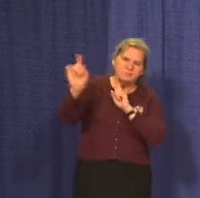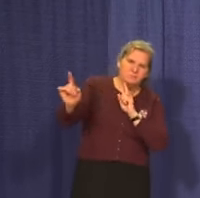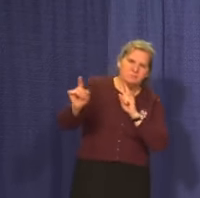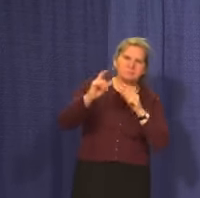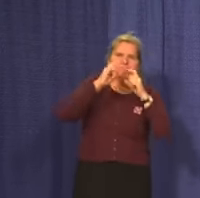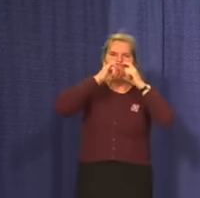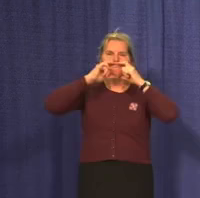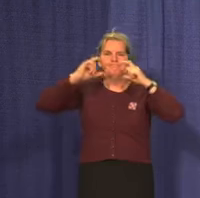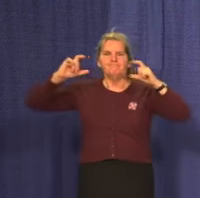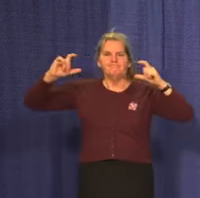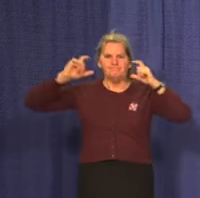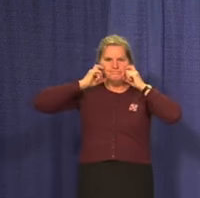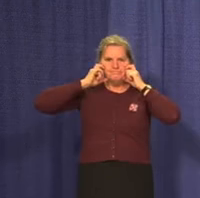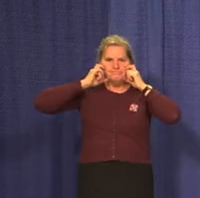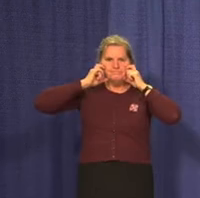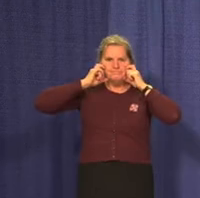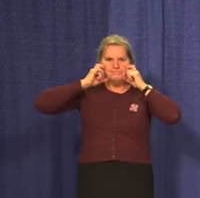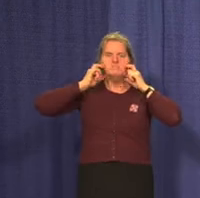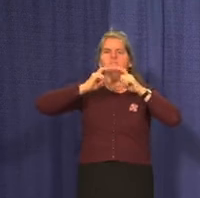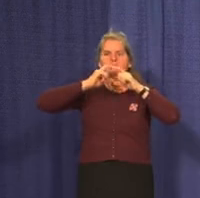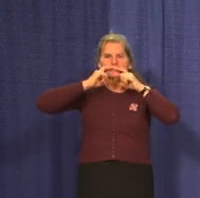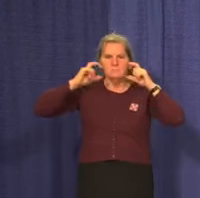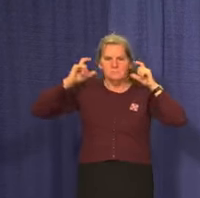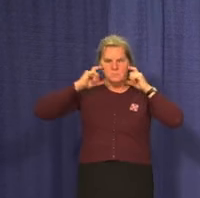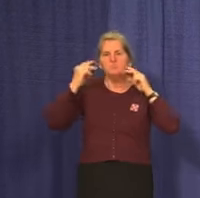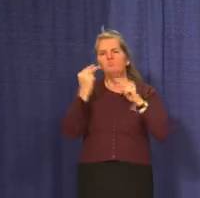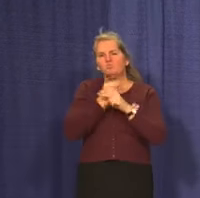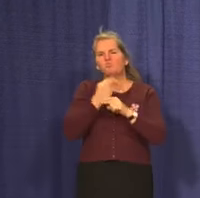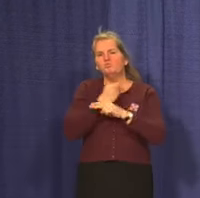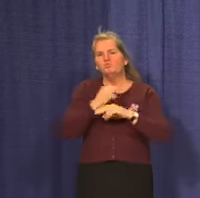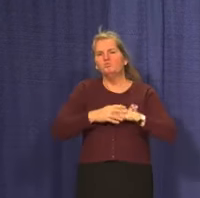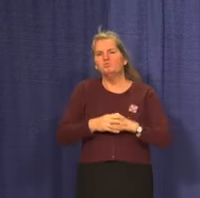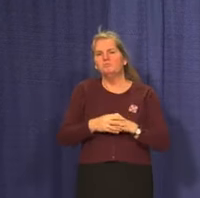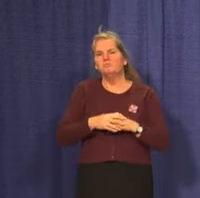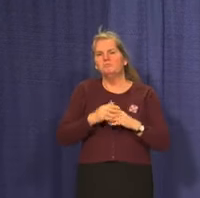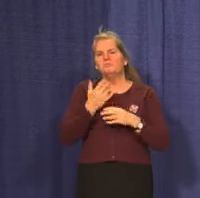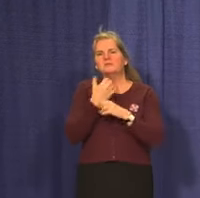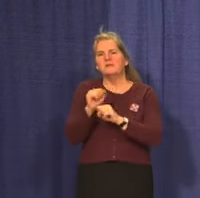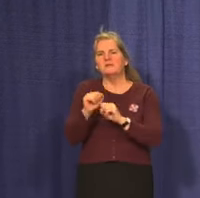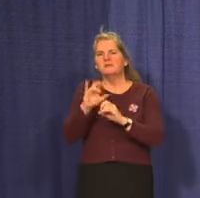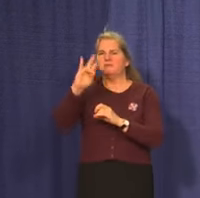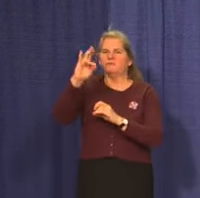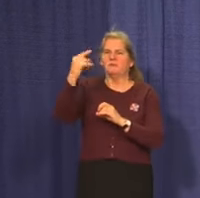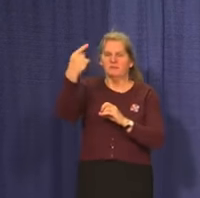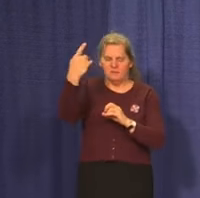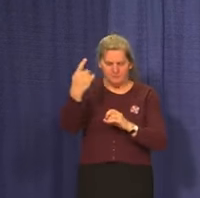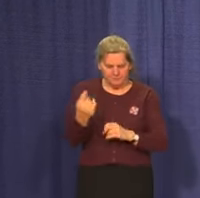DIFFICULT. AS THE PREMIER MENTIONED AT THE LAST BRIEFING, A SECOND WAVE IS